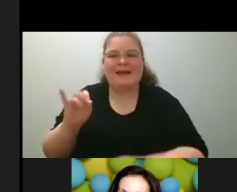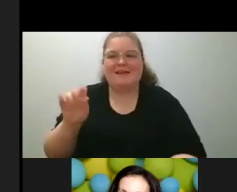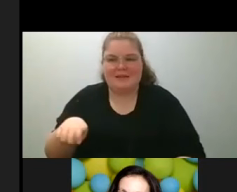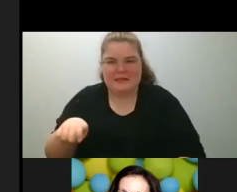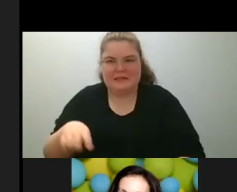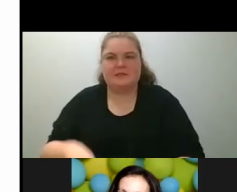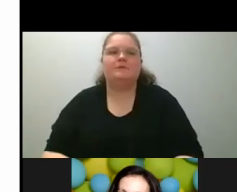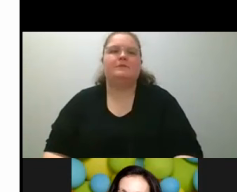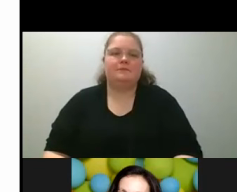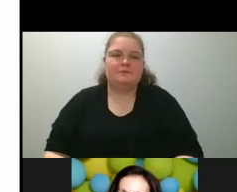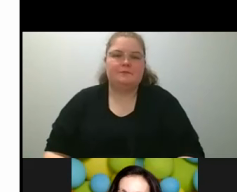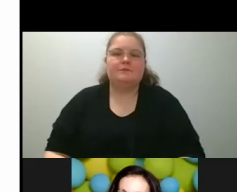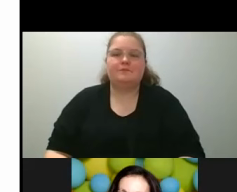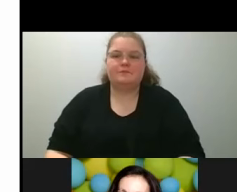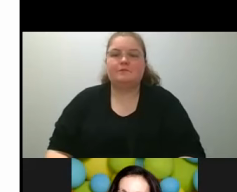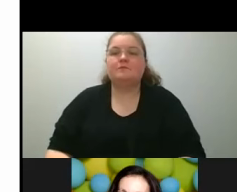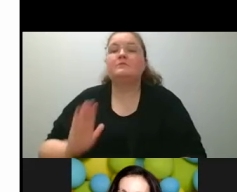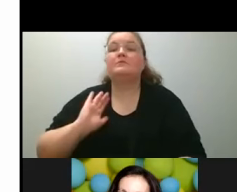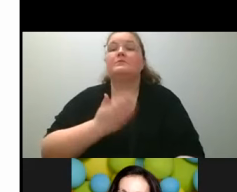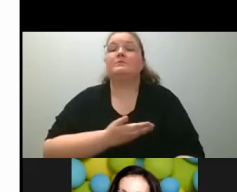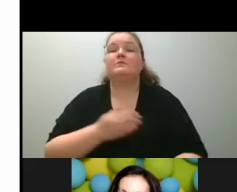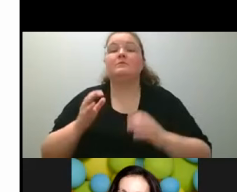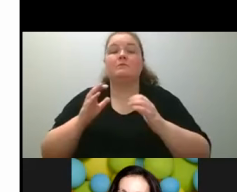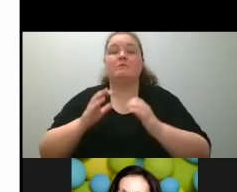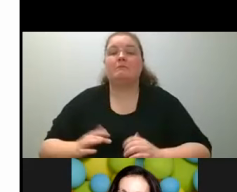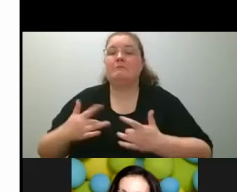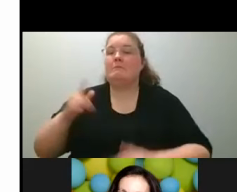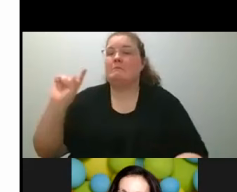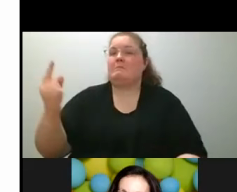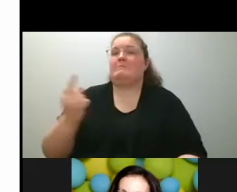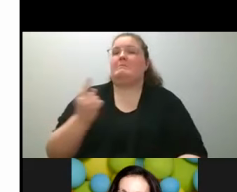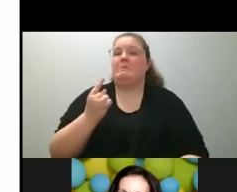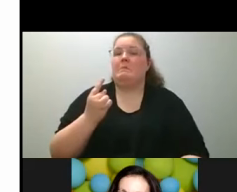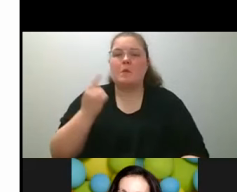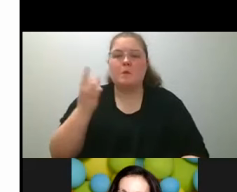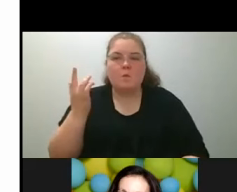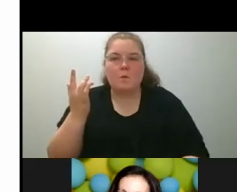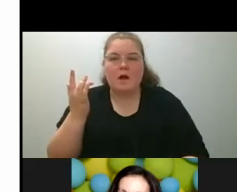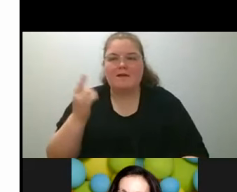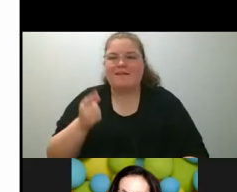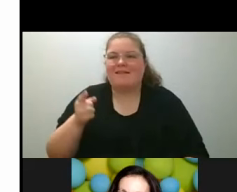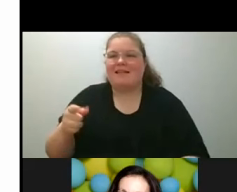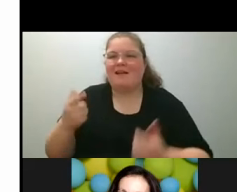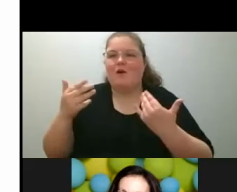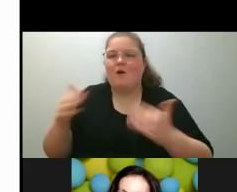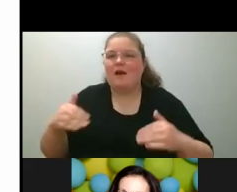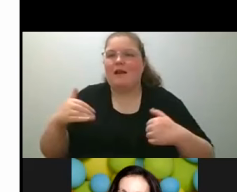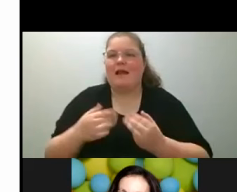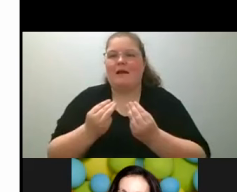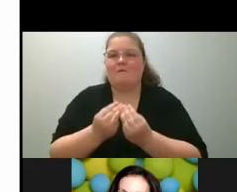Oftentimes our clients come to us because they already have content that they're using in English